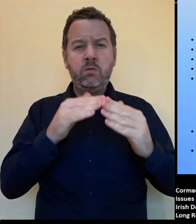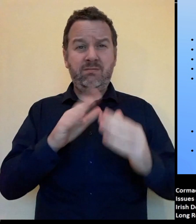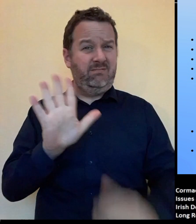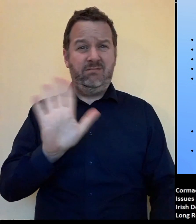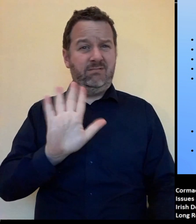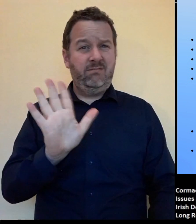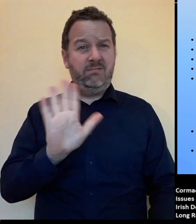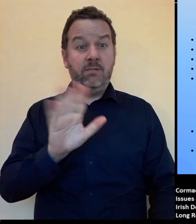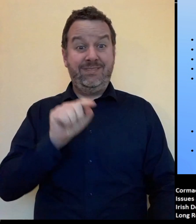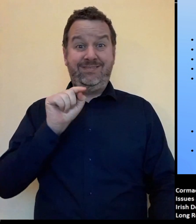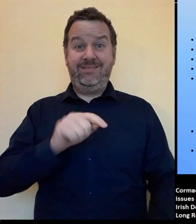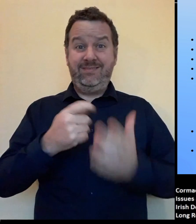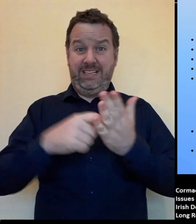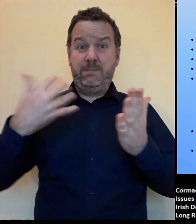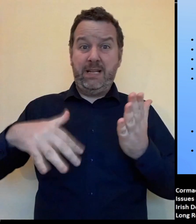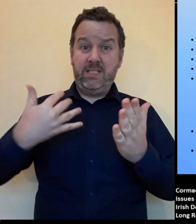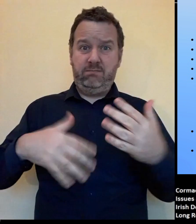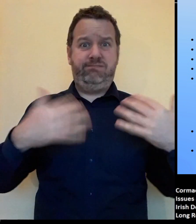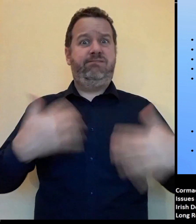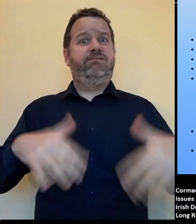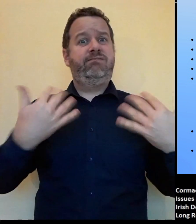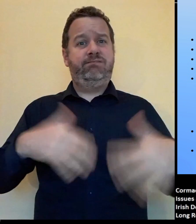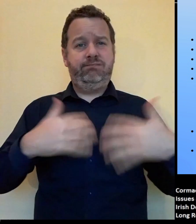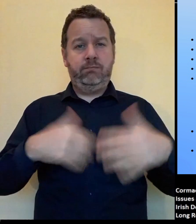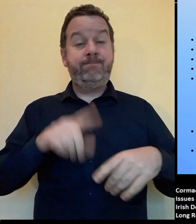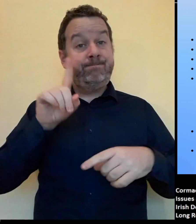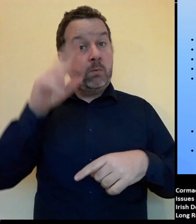For one thing, this would be far too expensive.